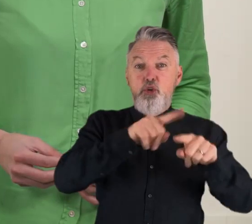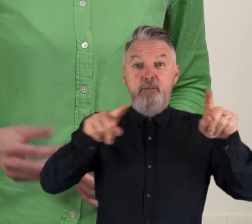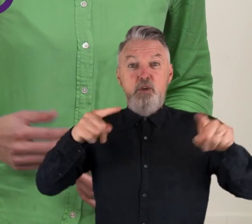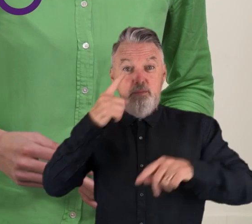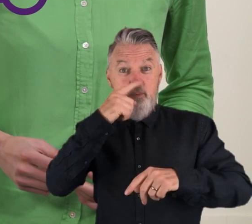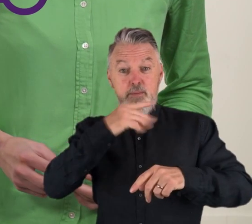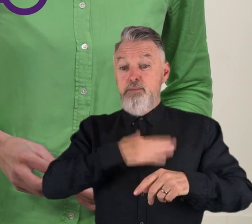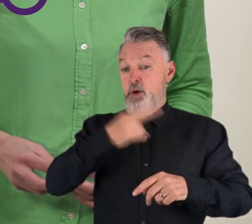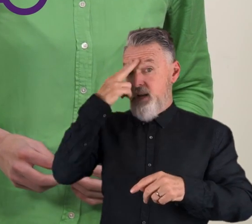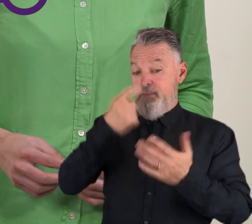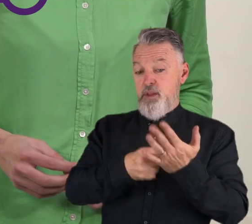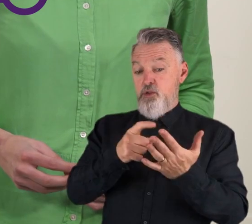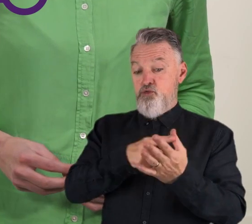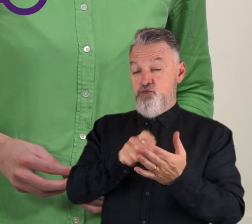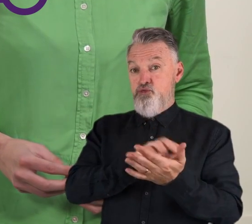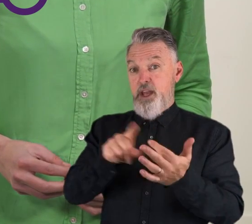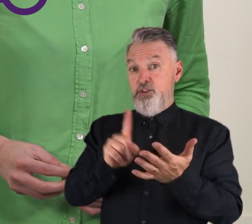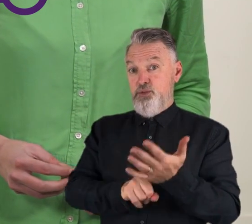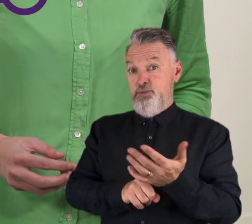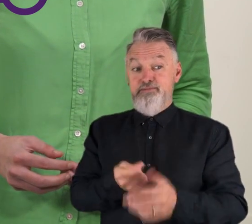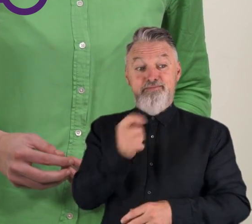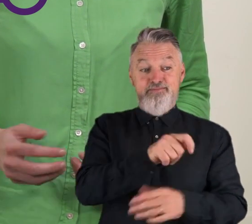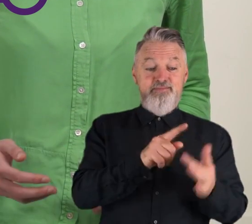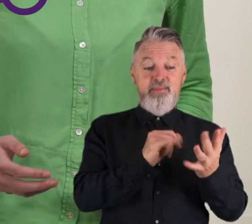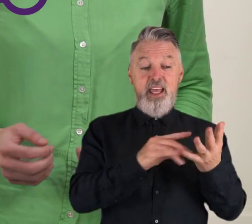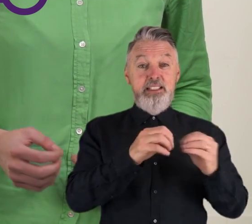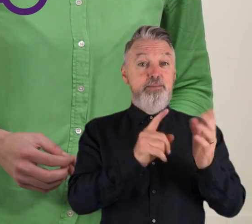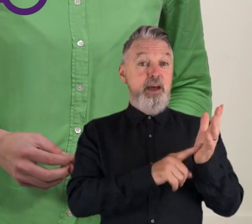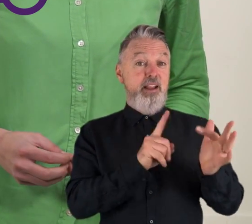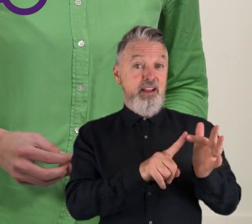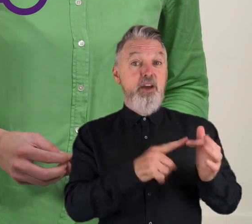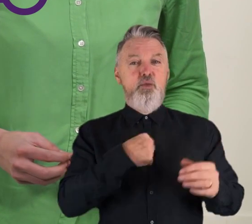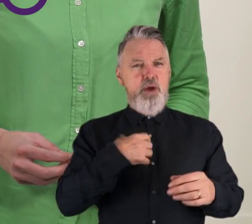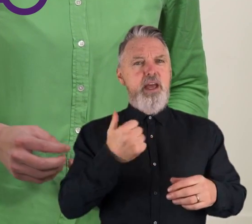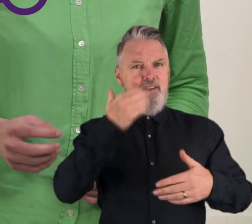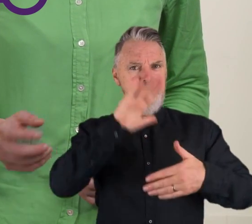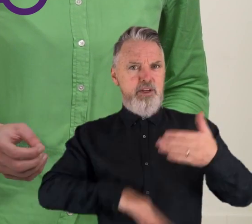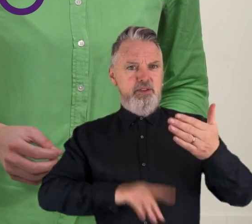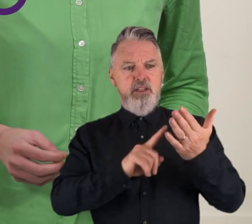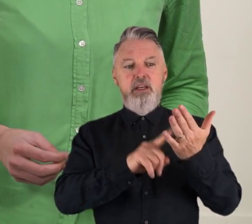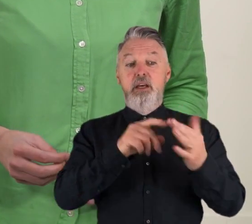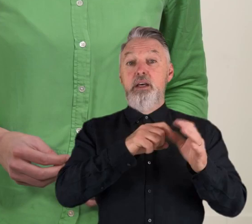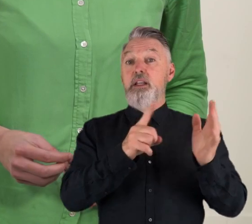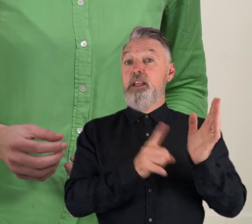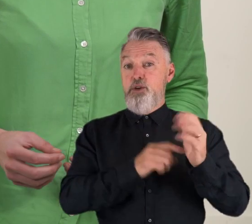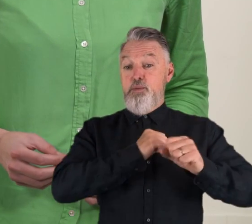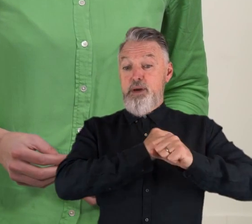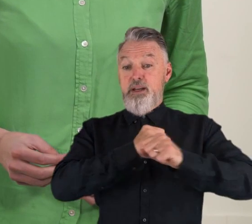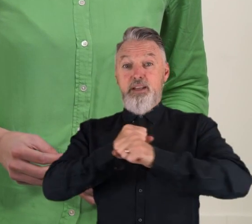My name is Rachel Worsley. And I'm Isabelle Quigley. We have experience in legal marketing, so we know how to translate industry jargon into